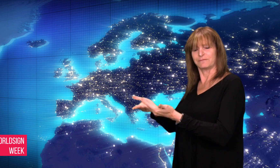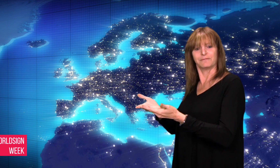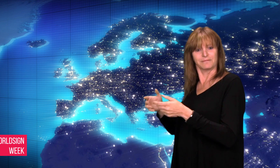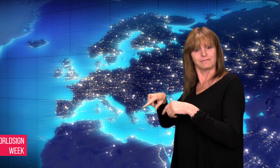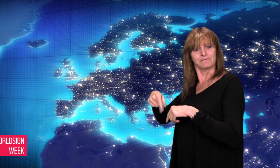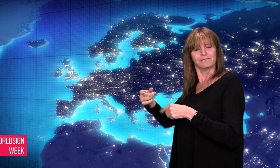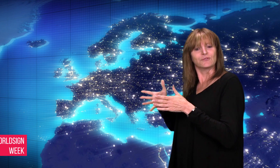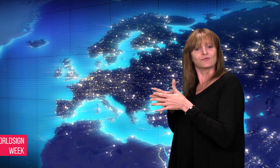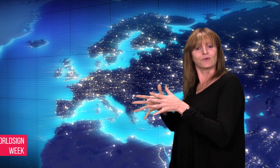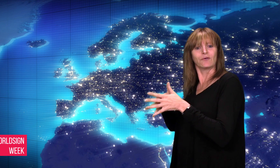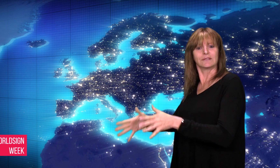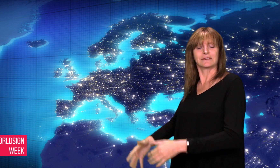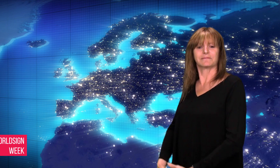Now, let’s go to next story.